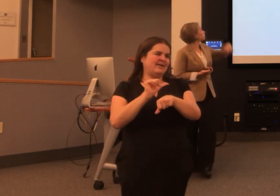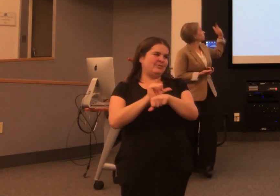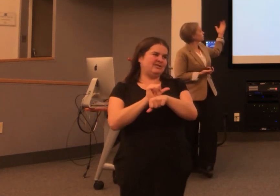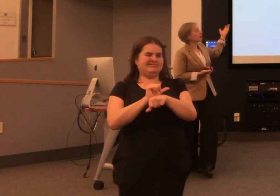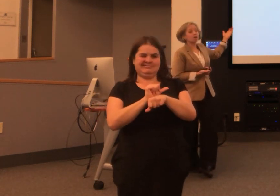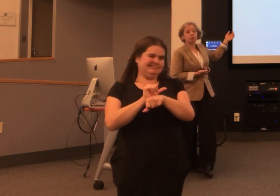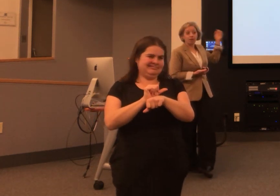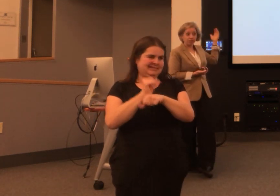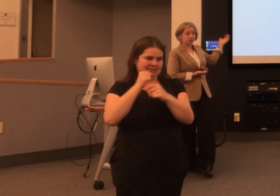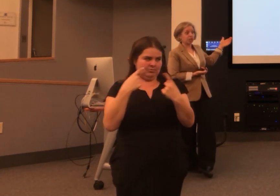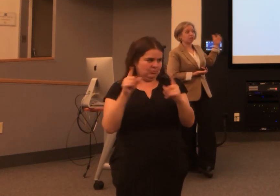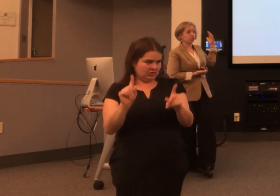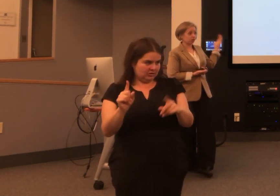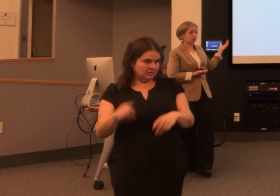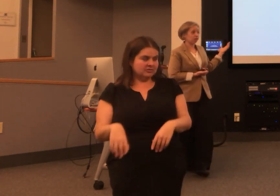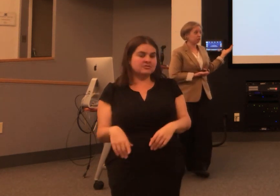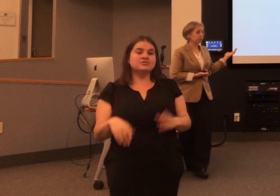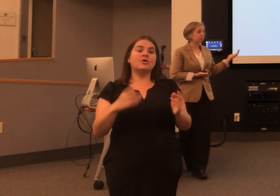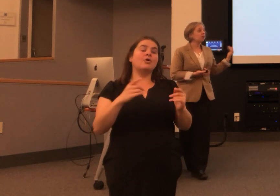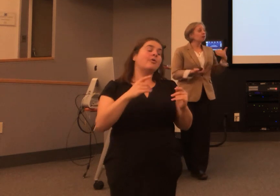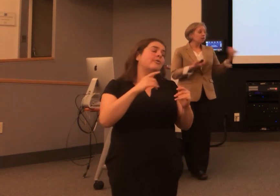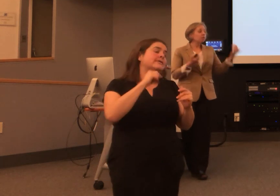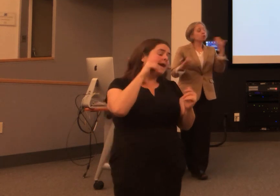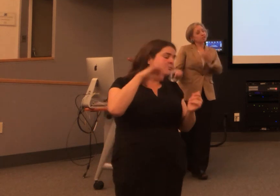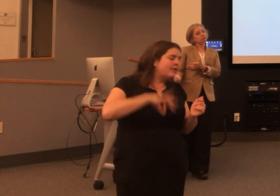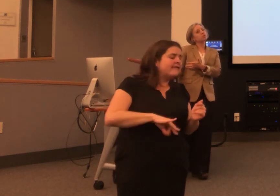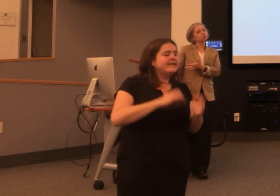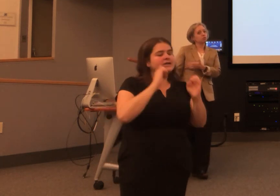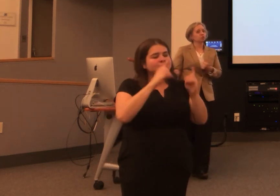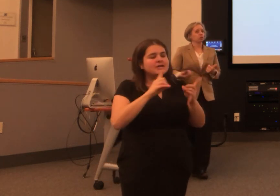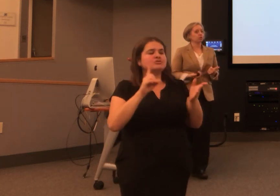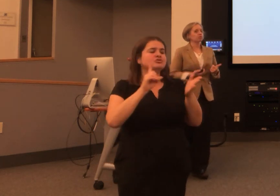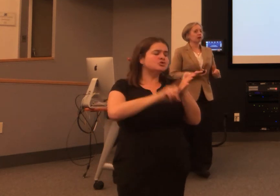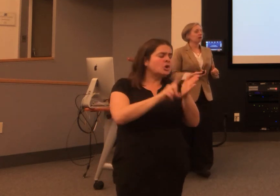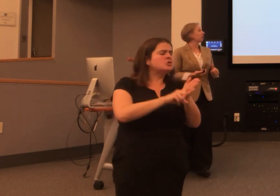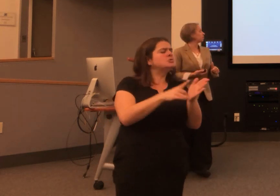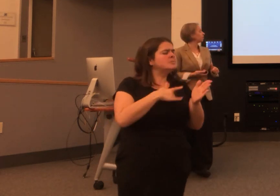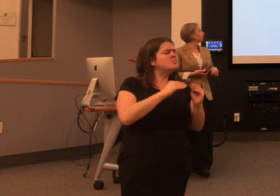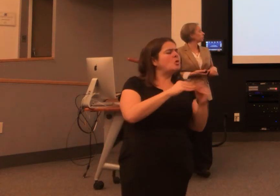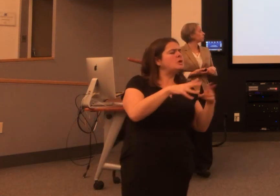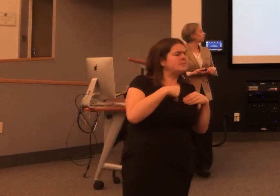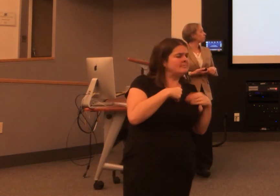versus non-profit educational scholarship, the more it's gonna skew towards non-fair use.